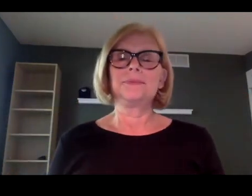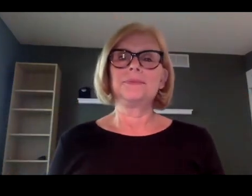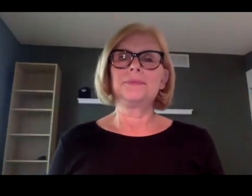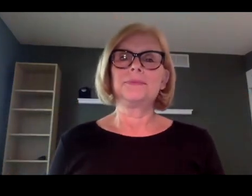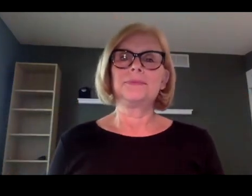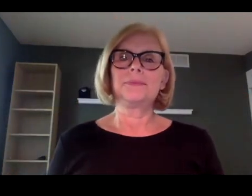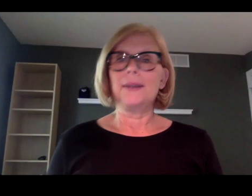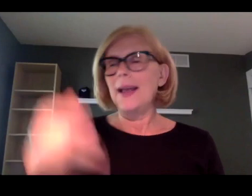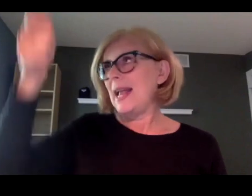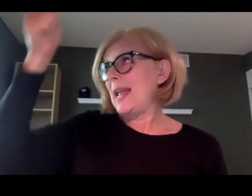Cap.